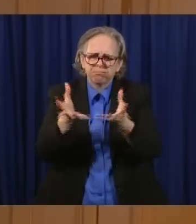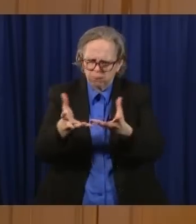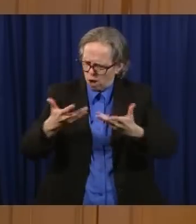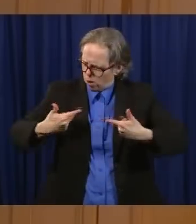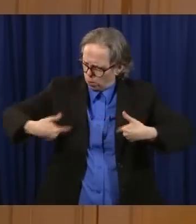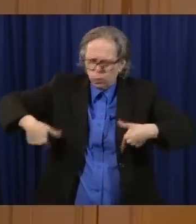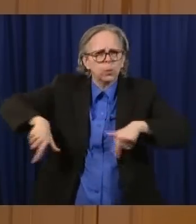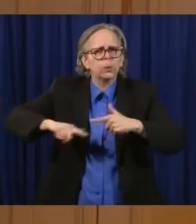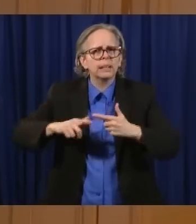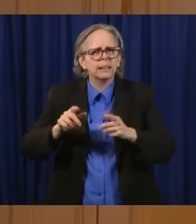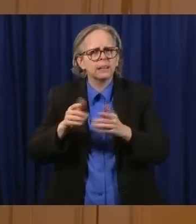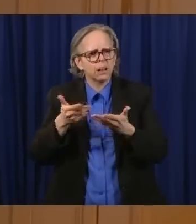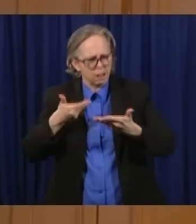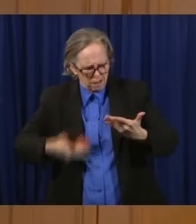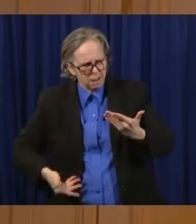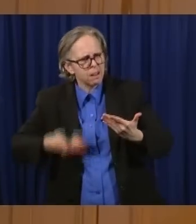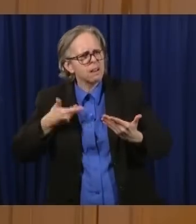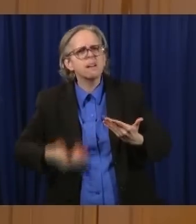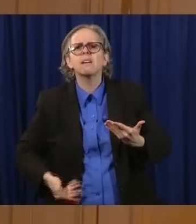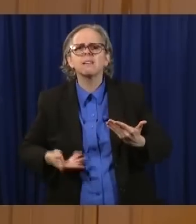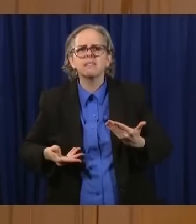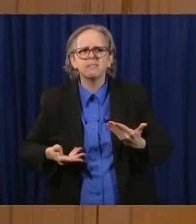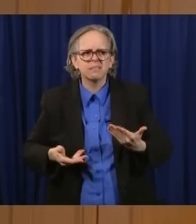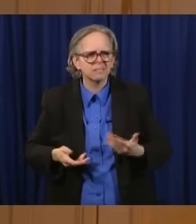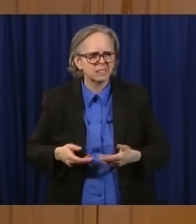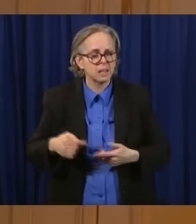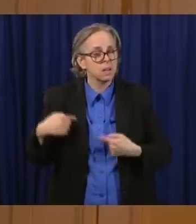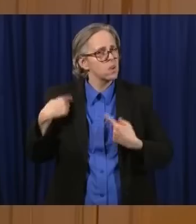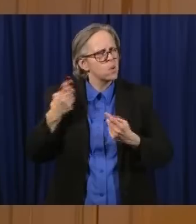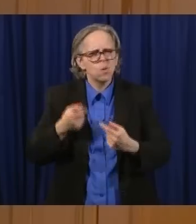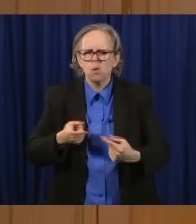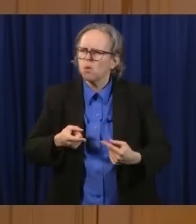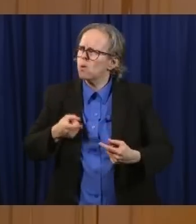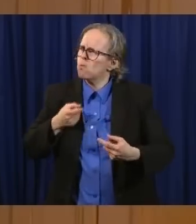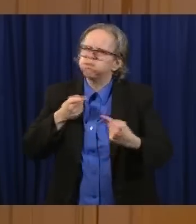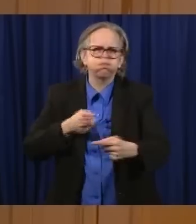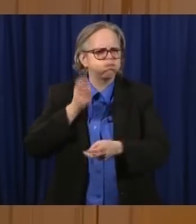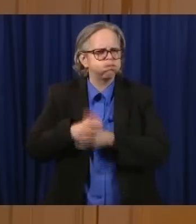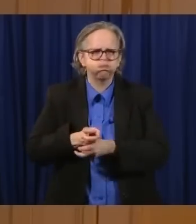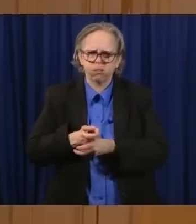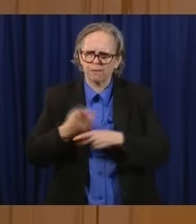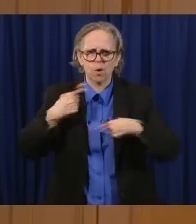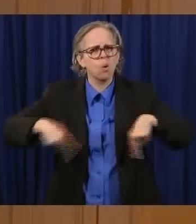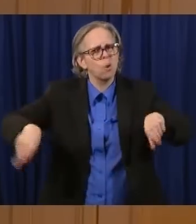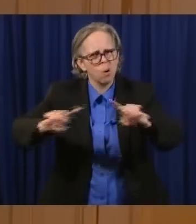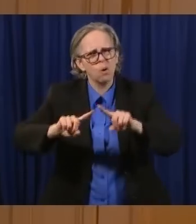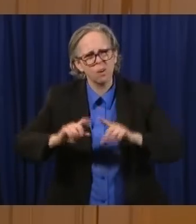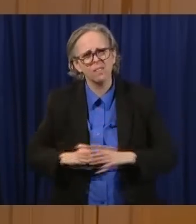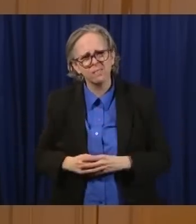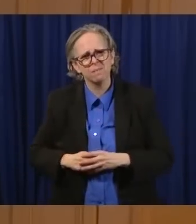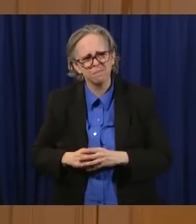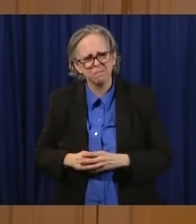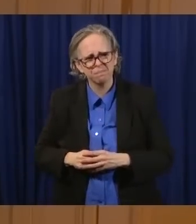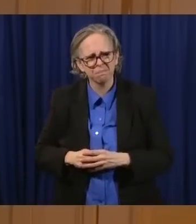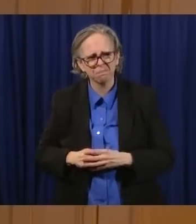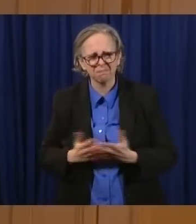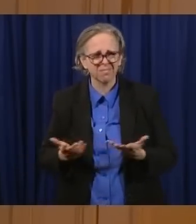WE KNOW THAT HEALTH IS SO MUCH MORE THAN WHETHER WE GET SICK OR NOT. IT'S ABOUT WHO WE ARE AND HOW